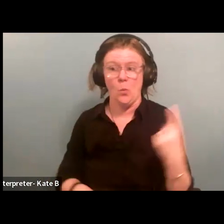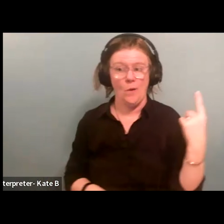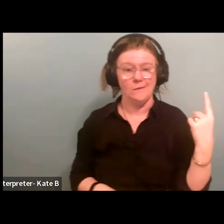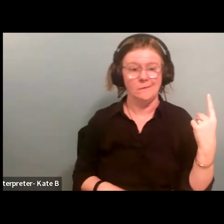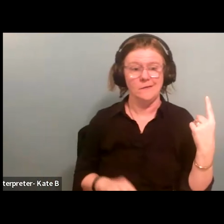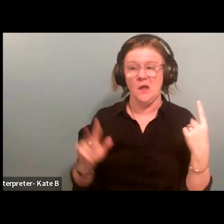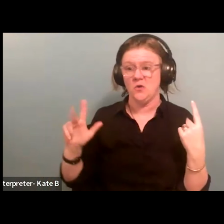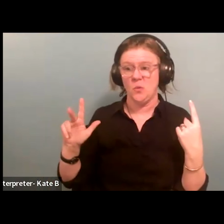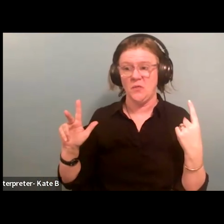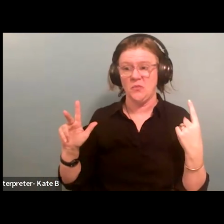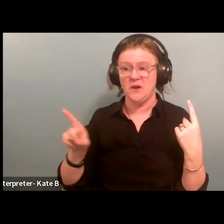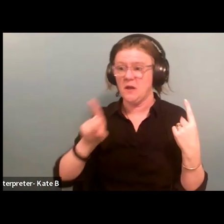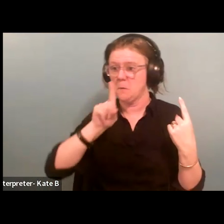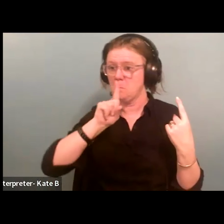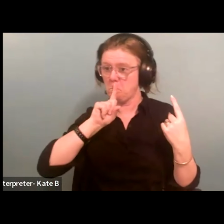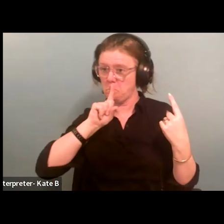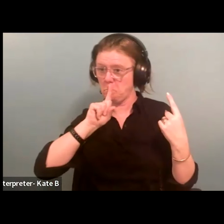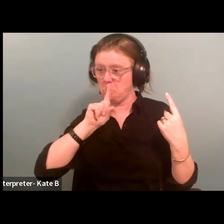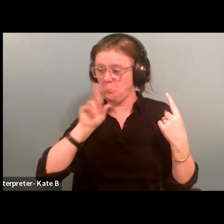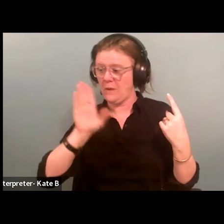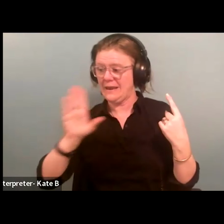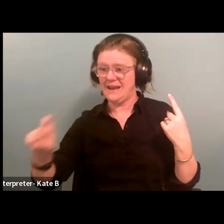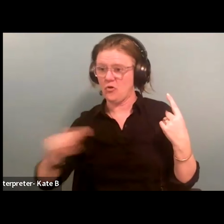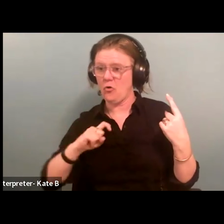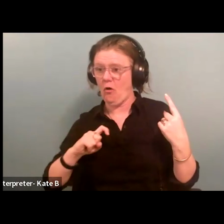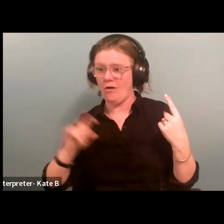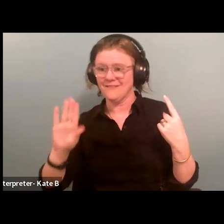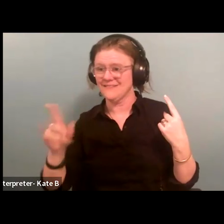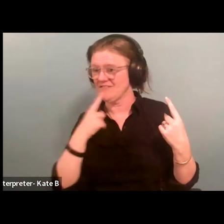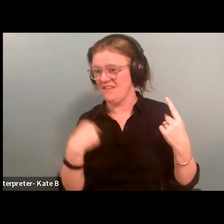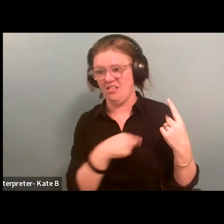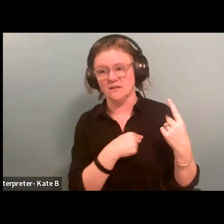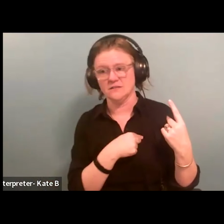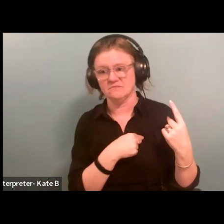that there's 23 more that probably don't even come to light. And that is a shame.